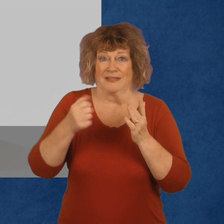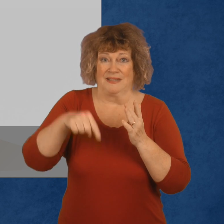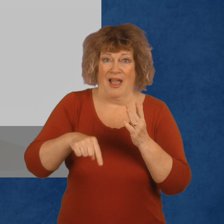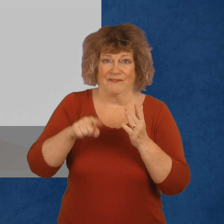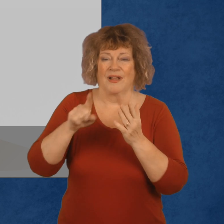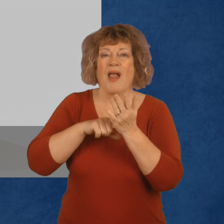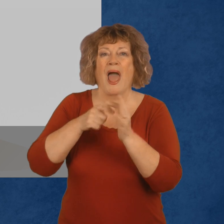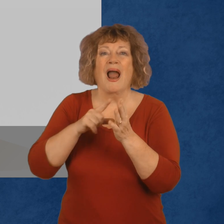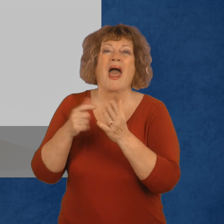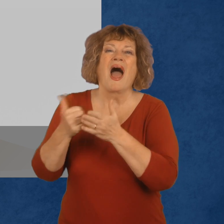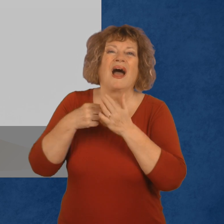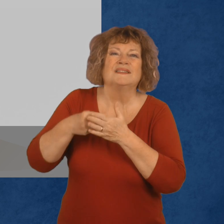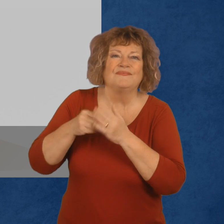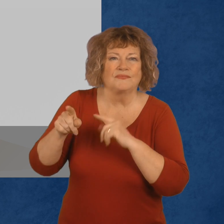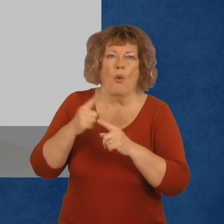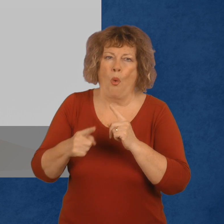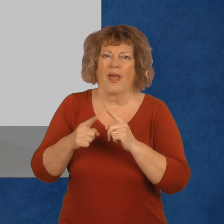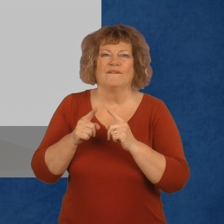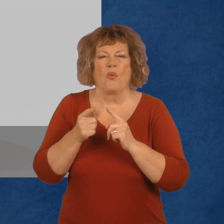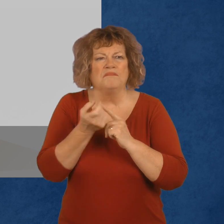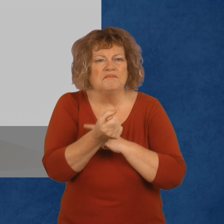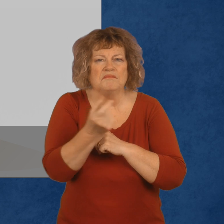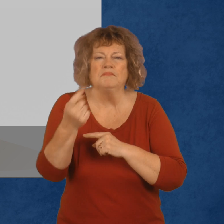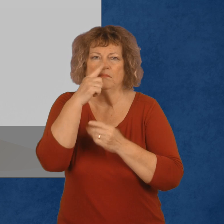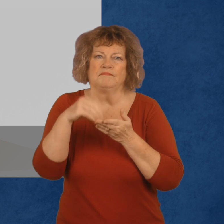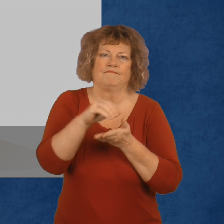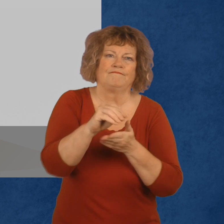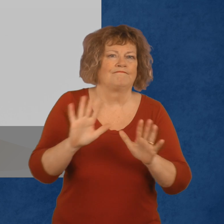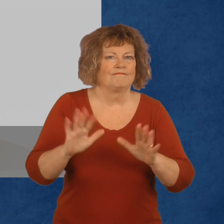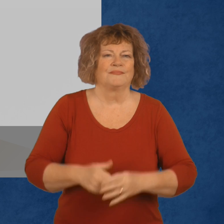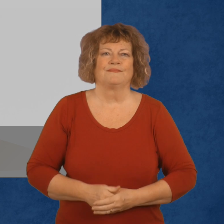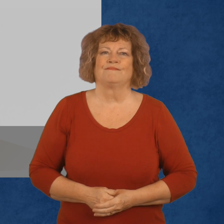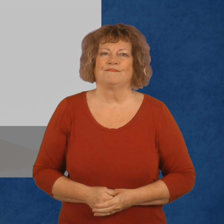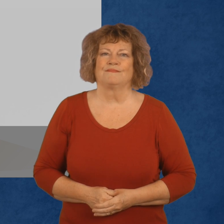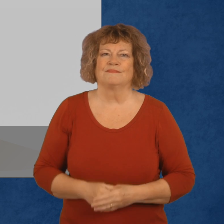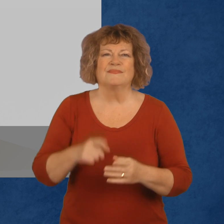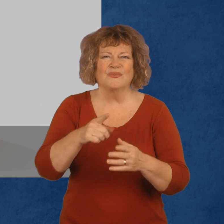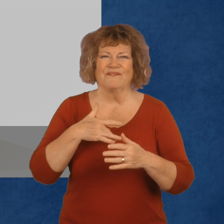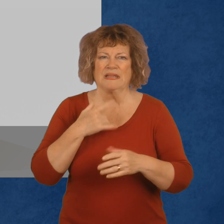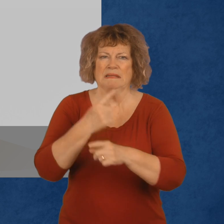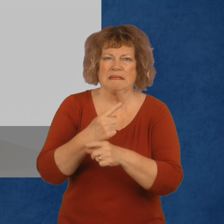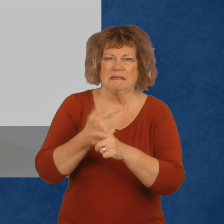If you are not comfortable speaking or understanding spoken English, or use British Sign Language, tell the tribunal staff